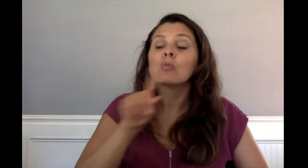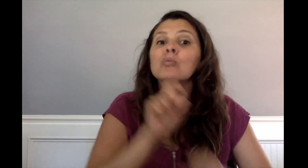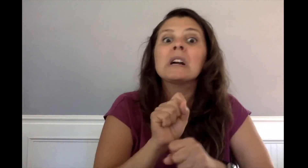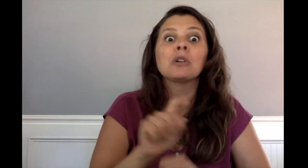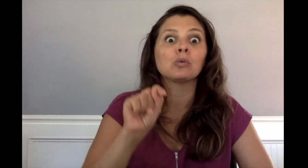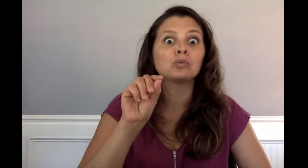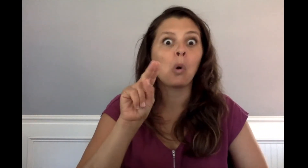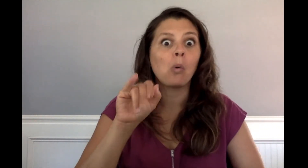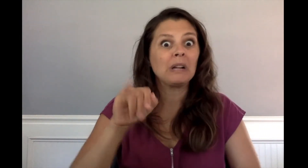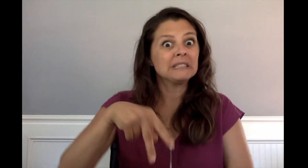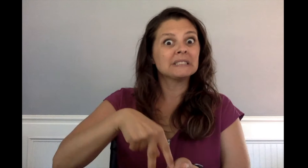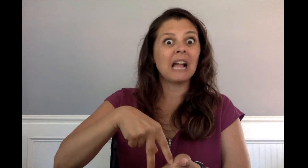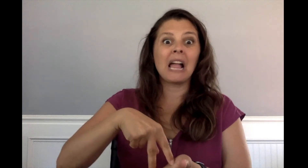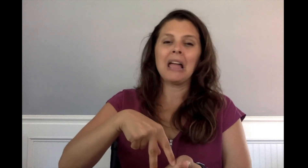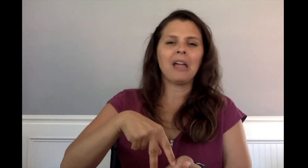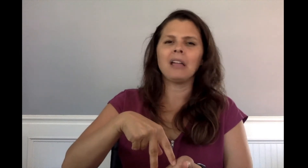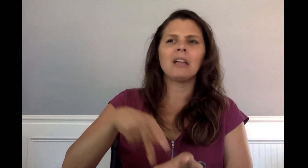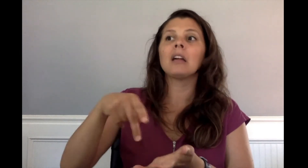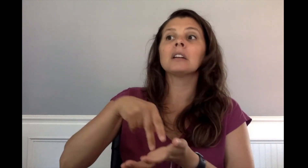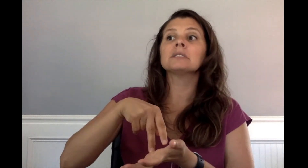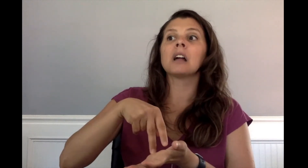But Toni didn't just stand.